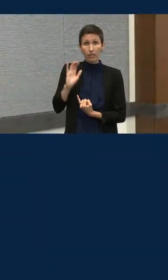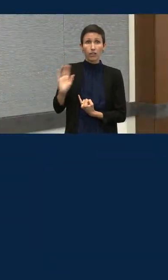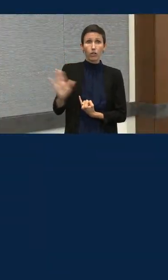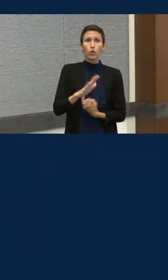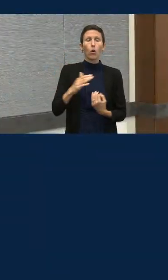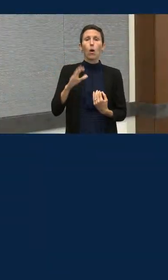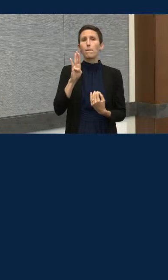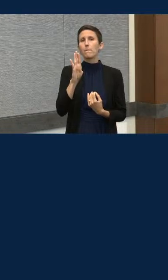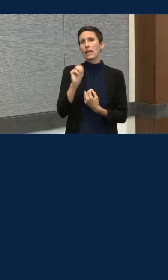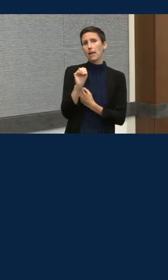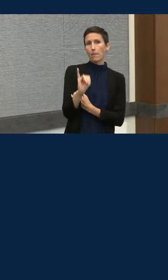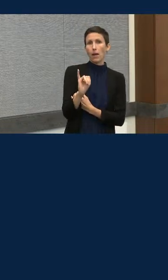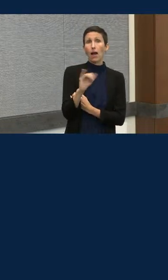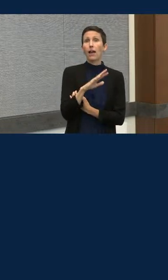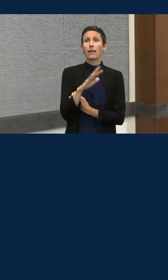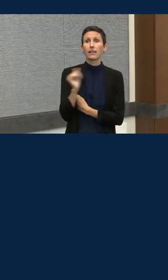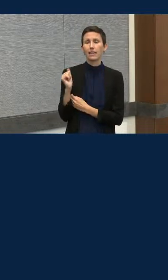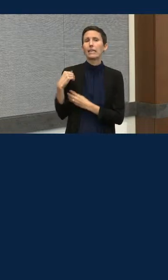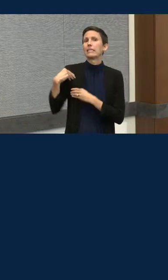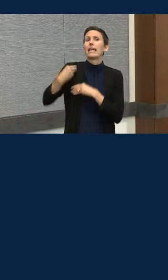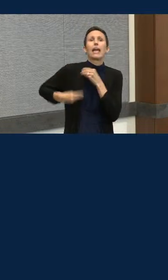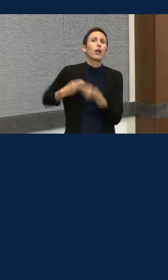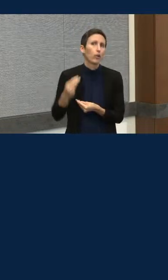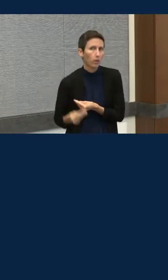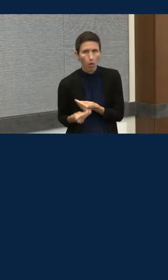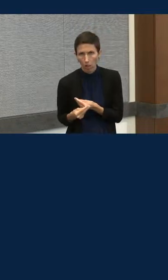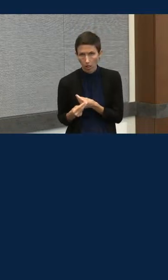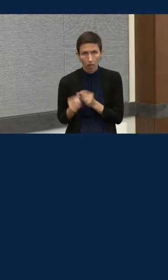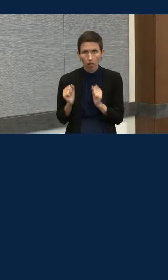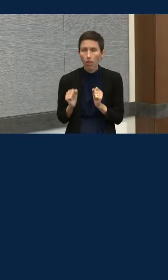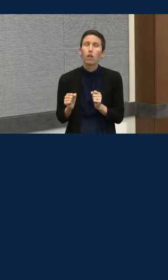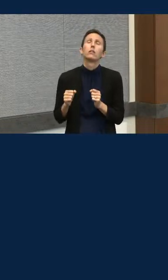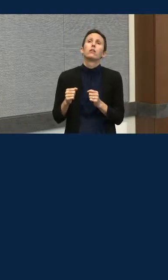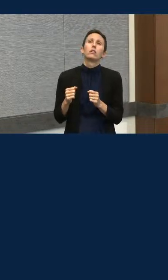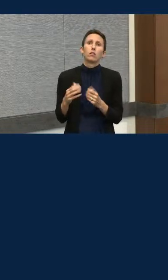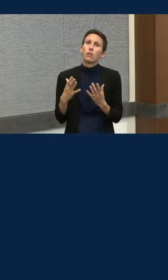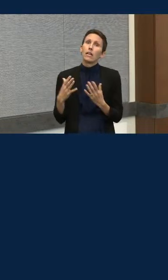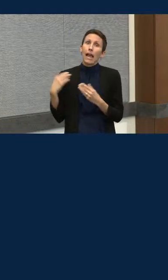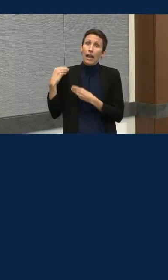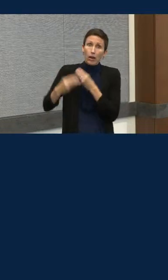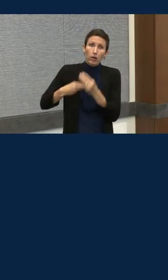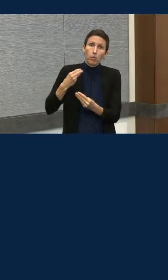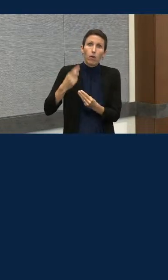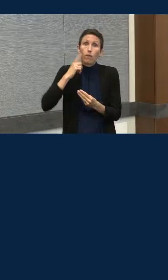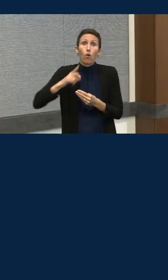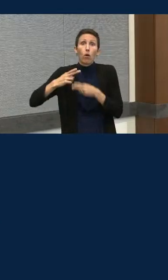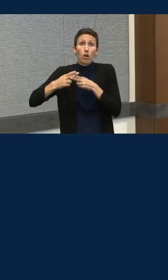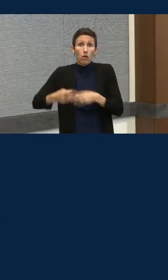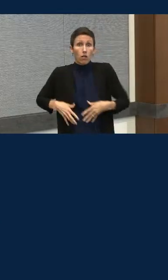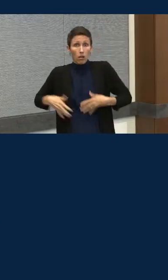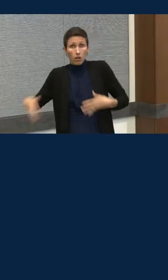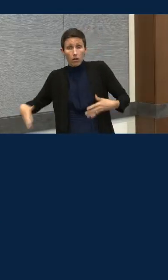mass index is highly inheritable and very inheritable on the high